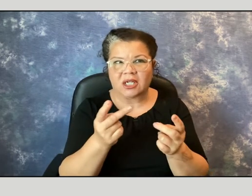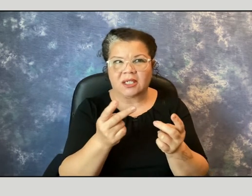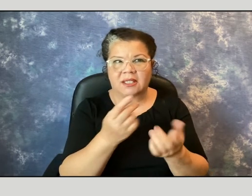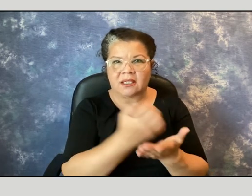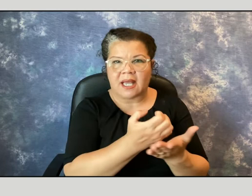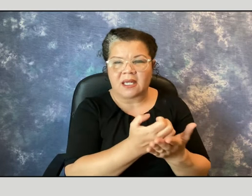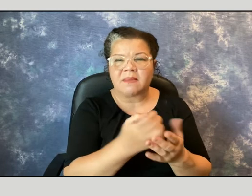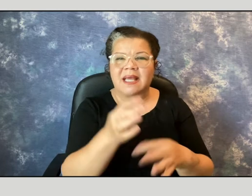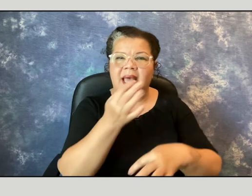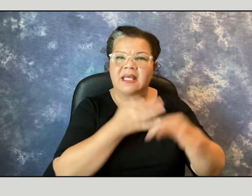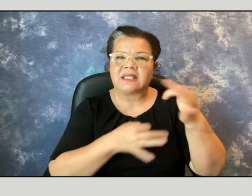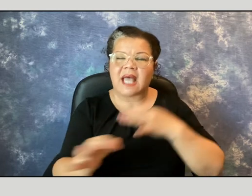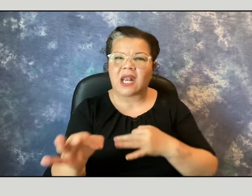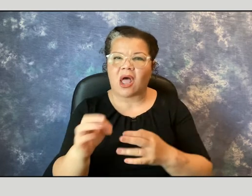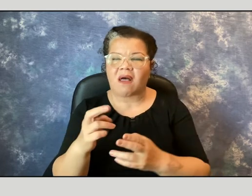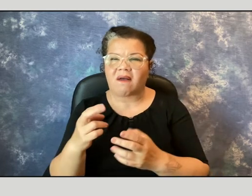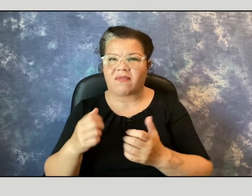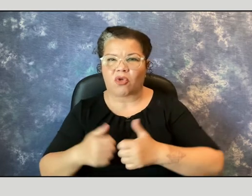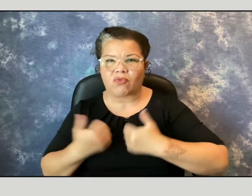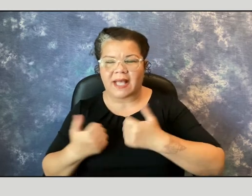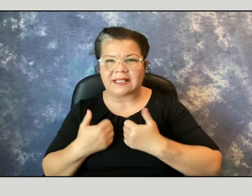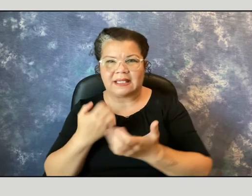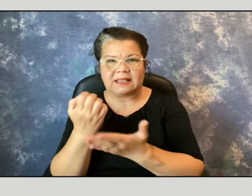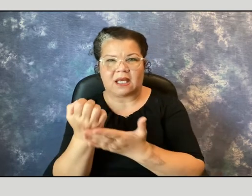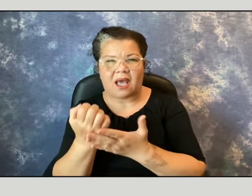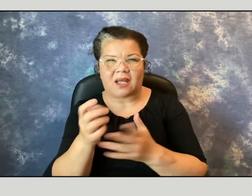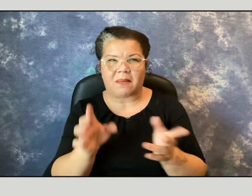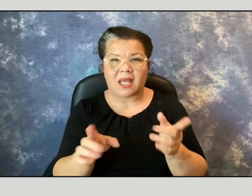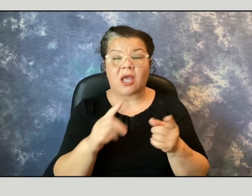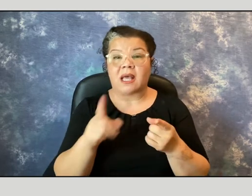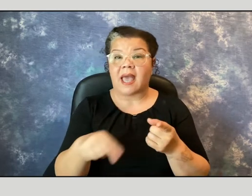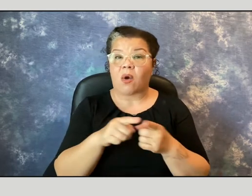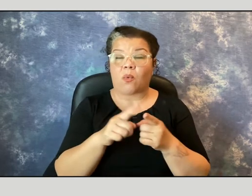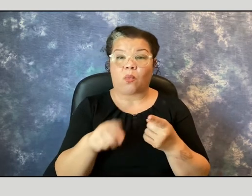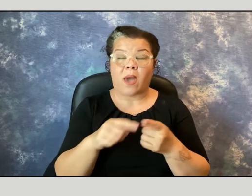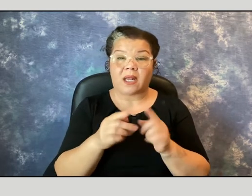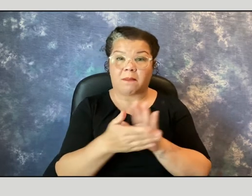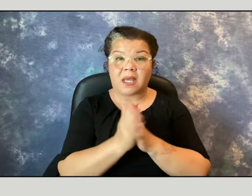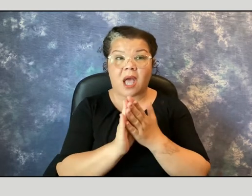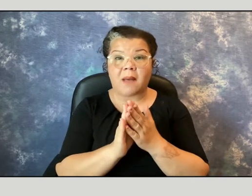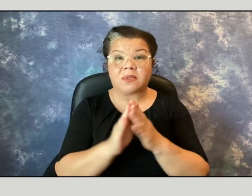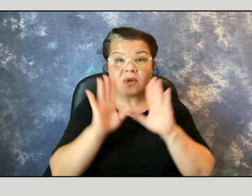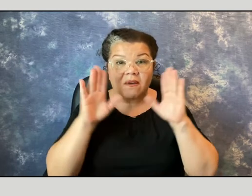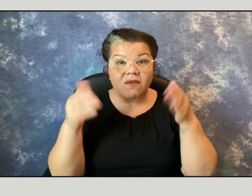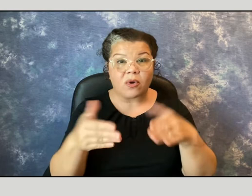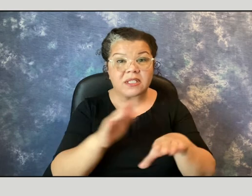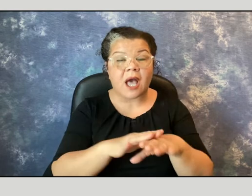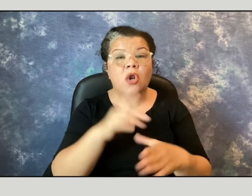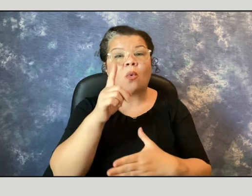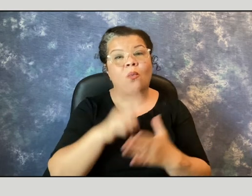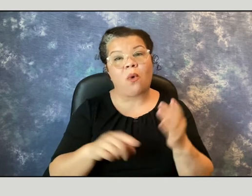and so when everything becomes like Daniel is saying, focused around what can you sell to tourists and what is the version of Puerto Rico